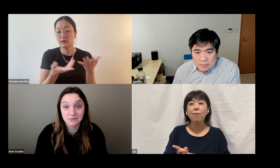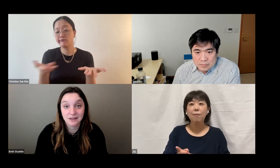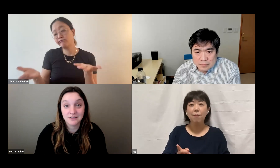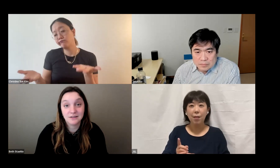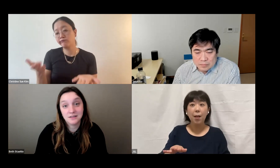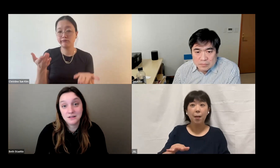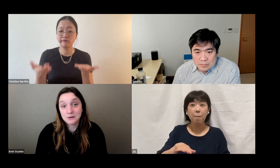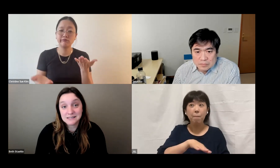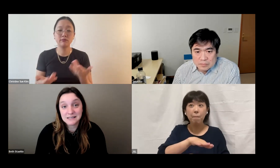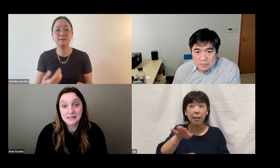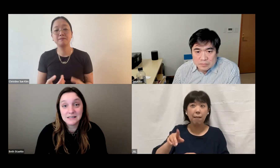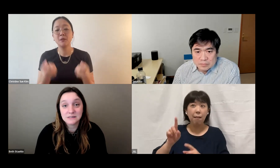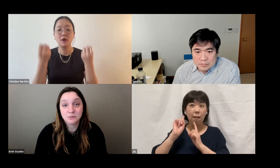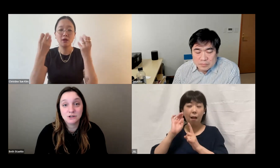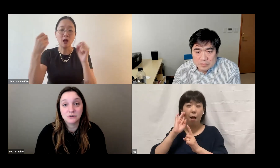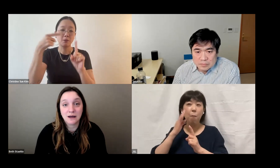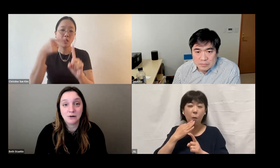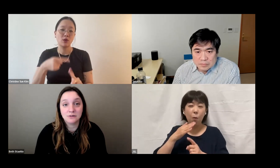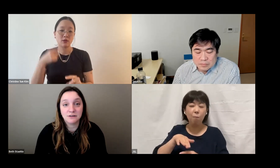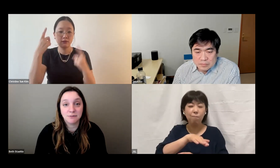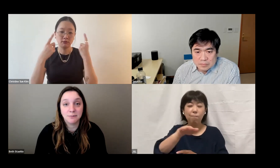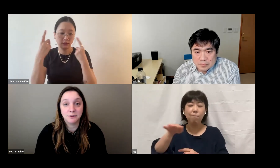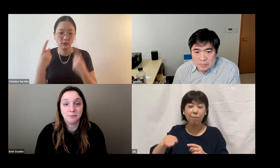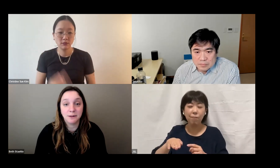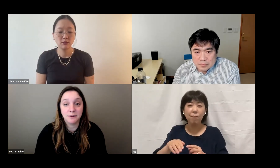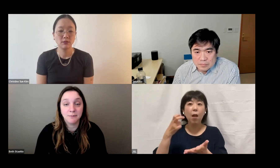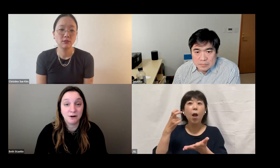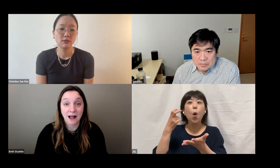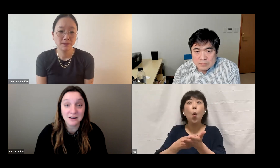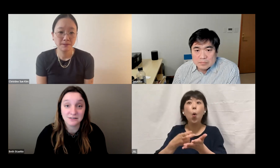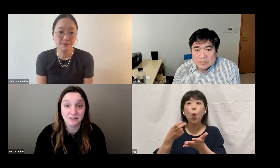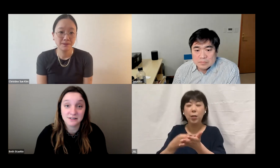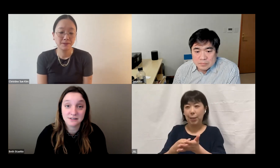in the U.S., at least which allows deaf people to be better activists.